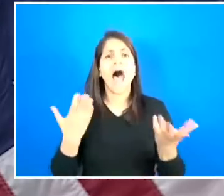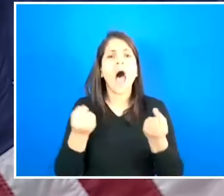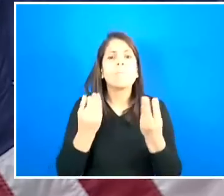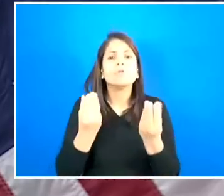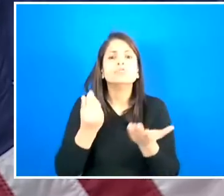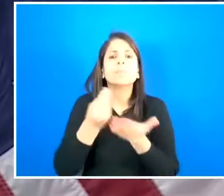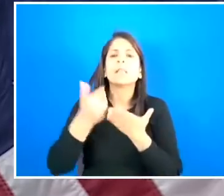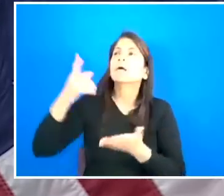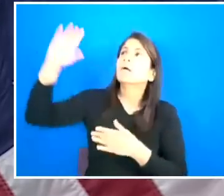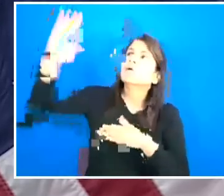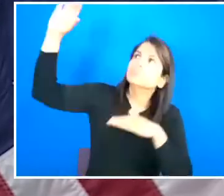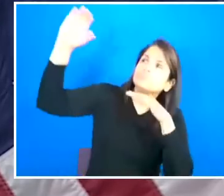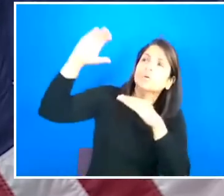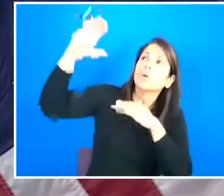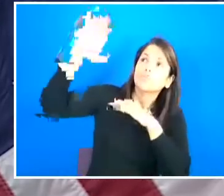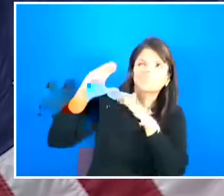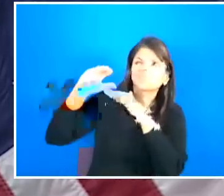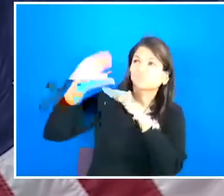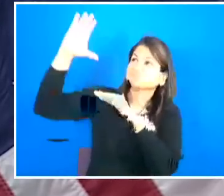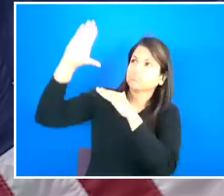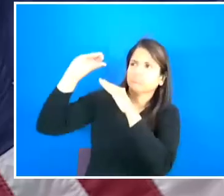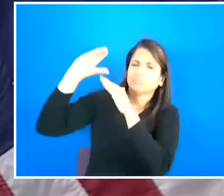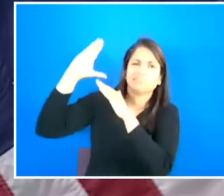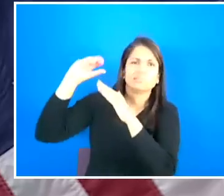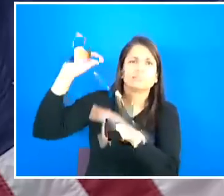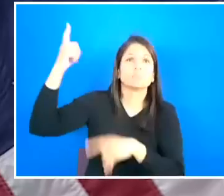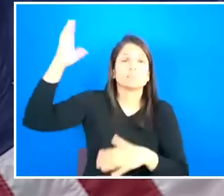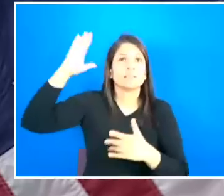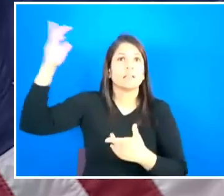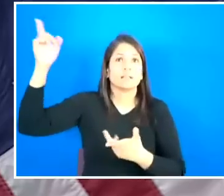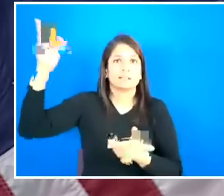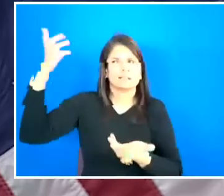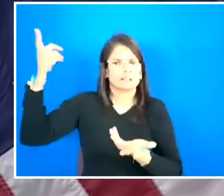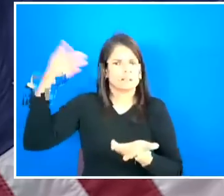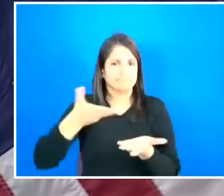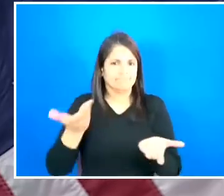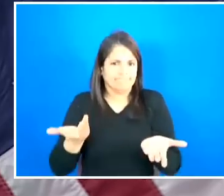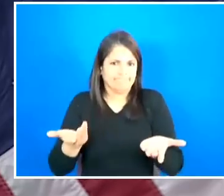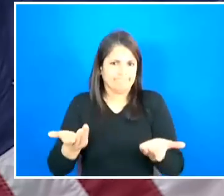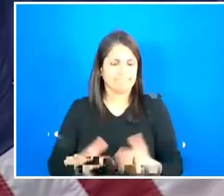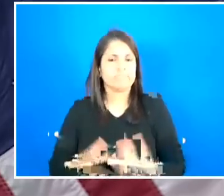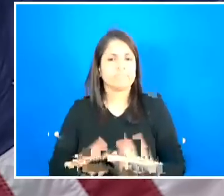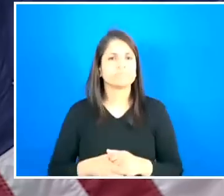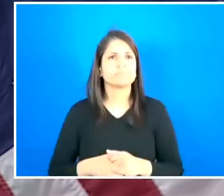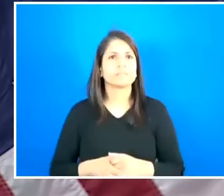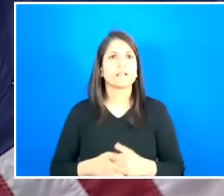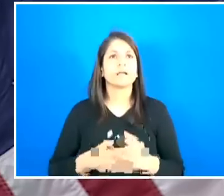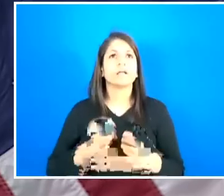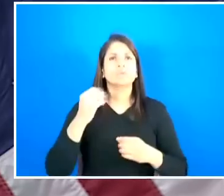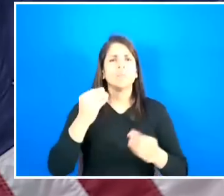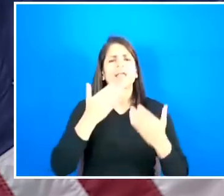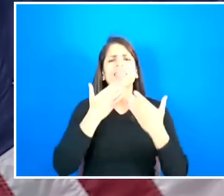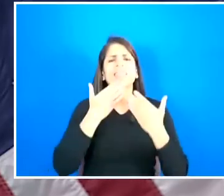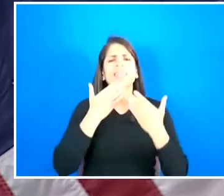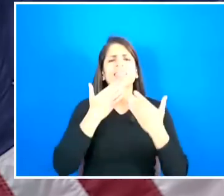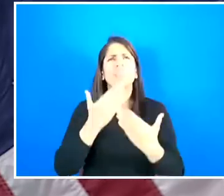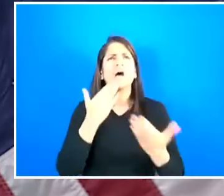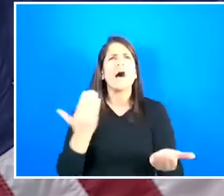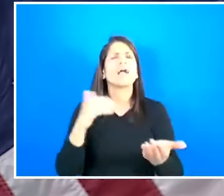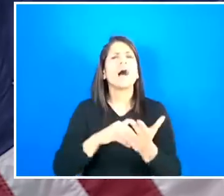LEADERSHIP AND THE NEXT STIMULUS BILL WILL INITIATE IN THE HOUSE OF REPRESENATTIESV. THAT'S A GOOD THING FOR ALL THE